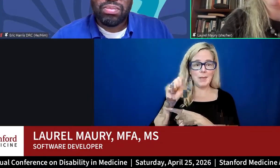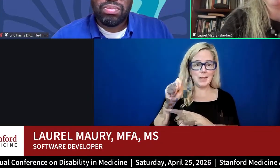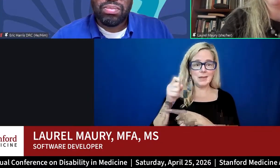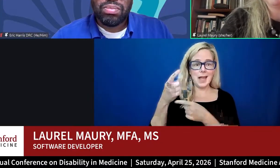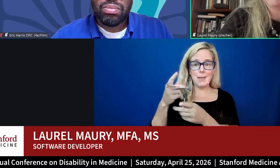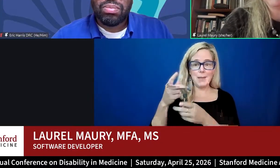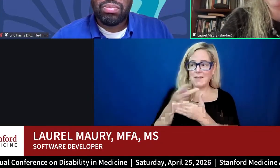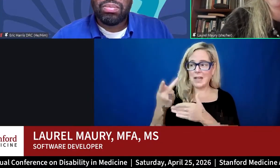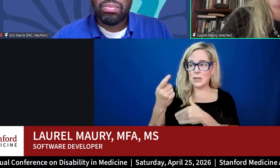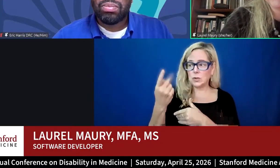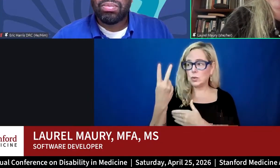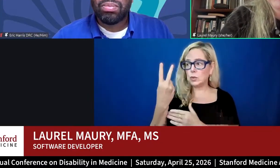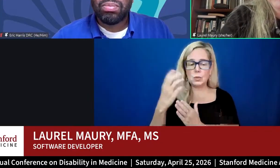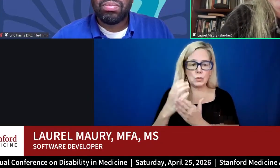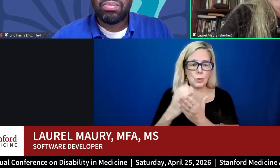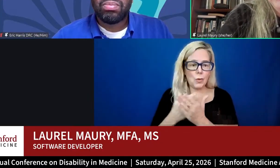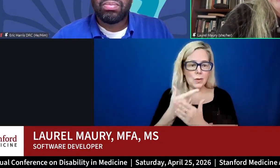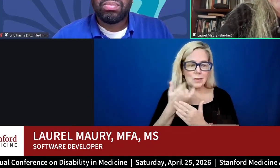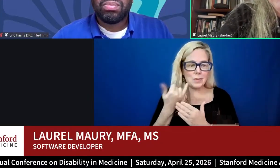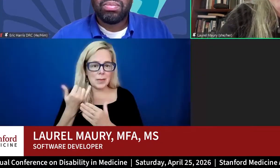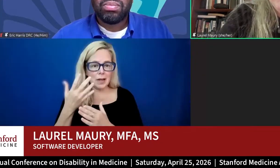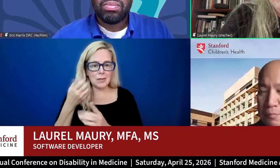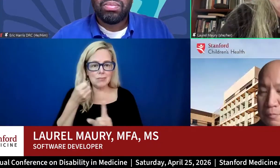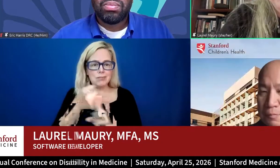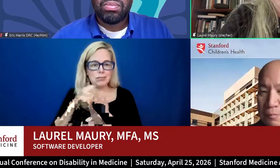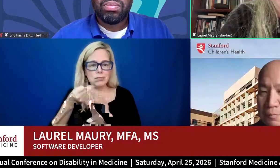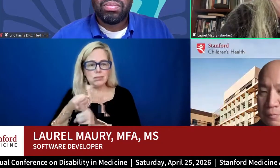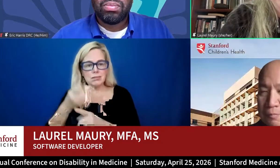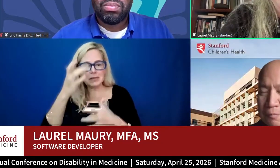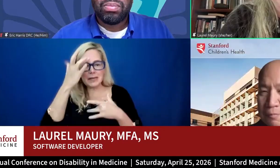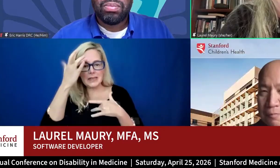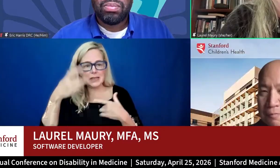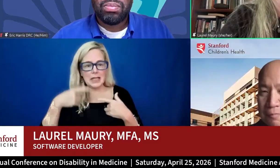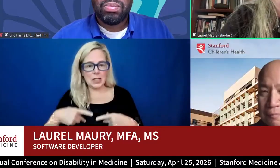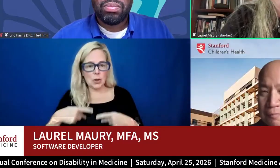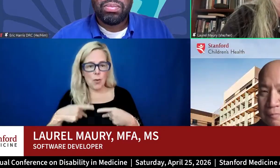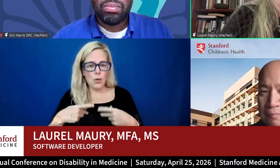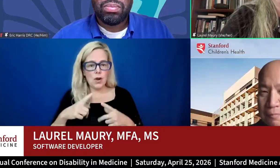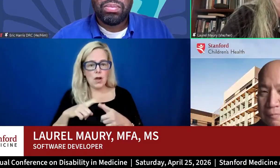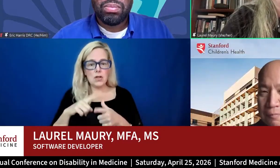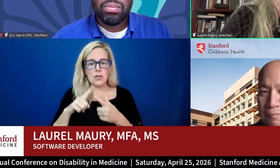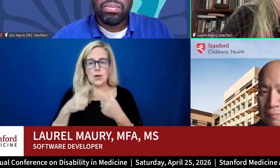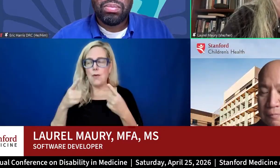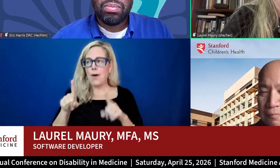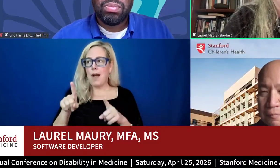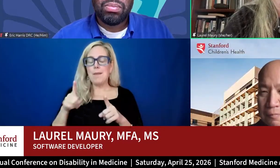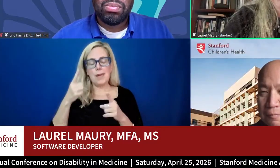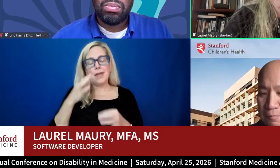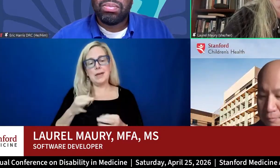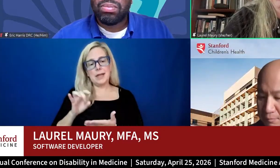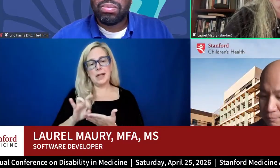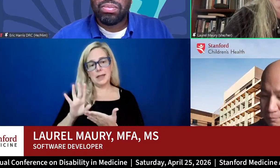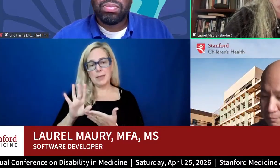not thinking about that at the time. Um and they decided to kick me out probably in retaliation for